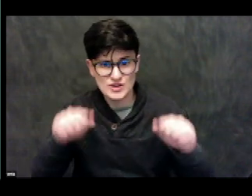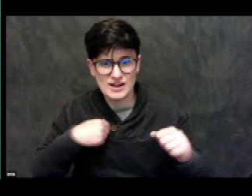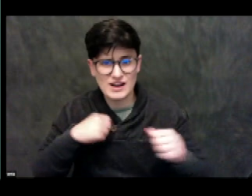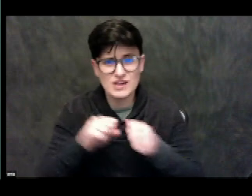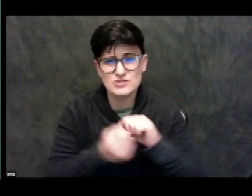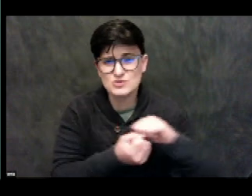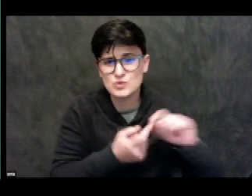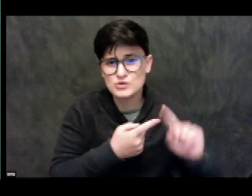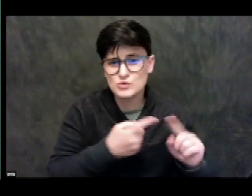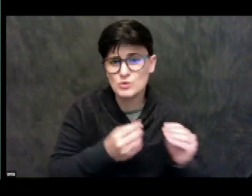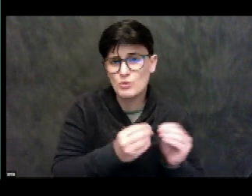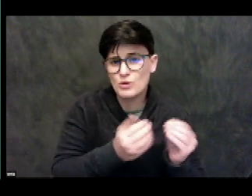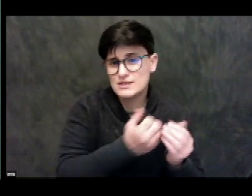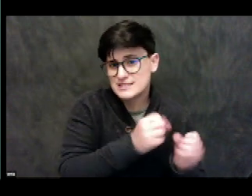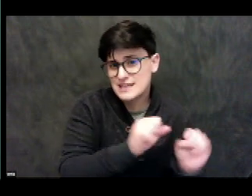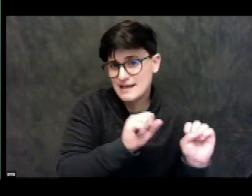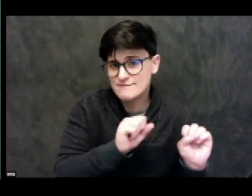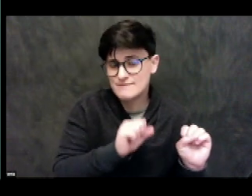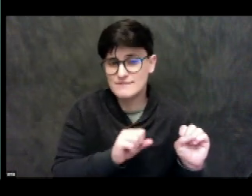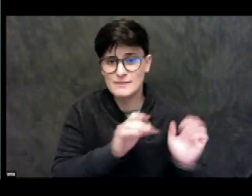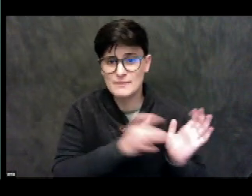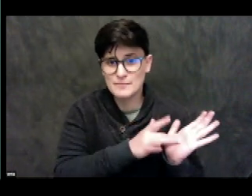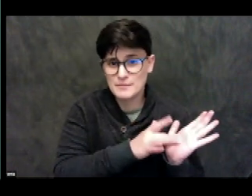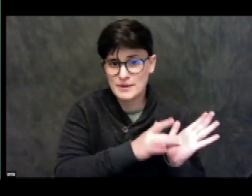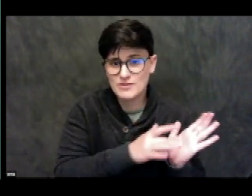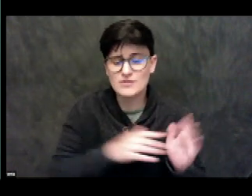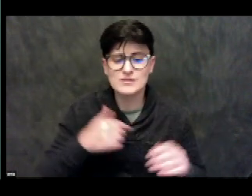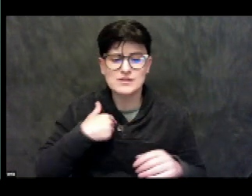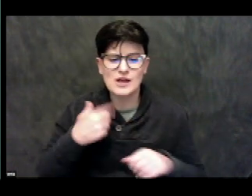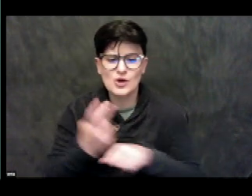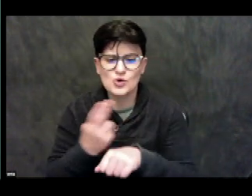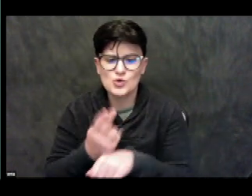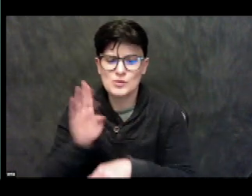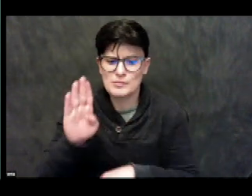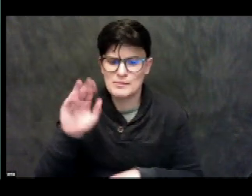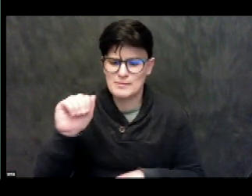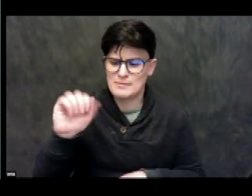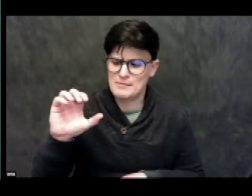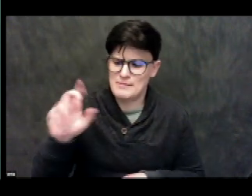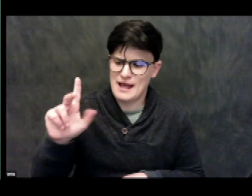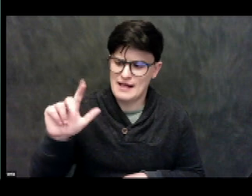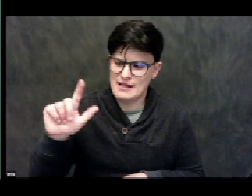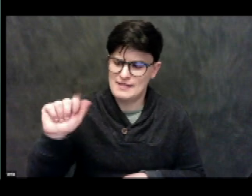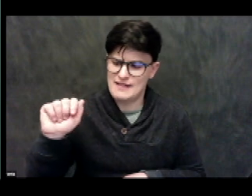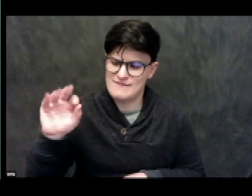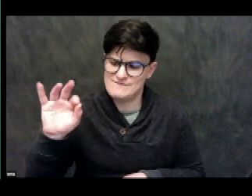It was I was on Baclofen for leg spasms and the Dr.